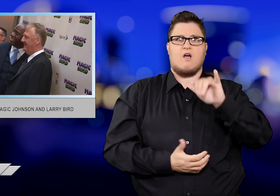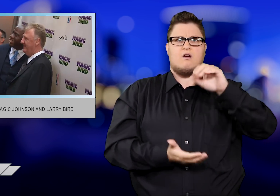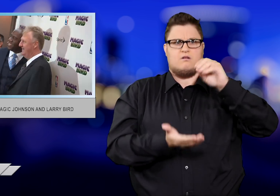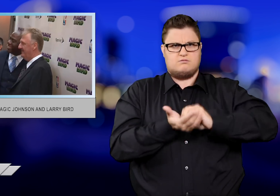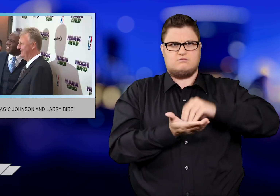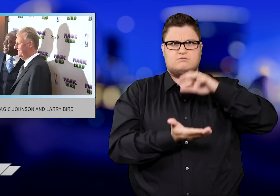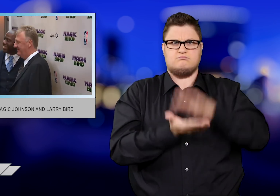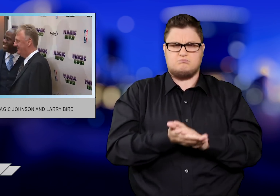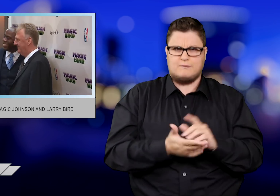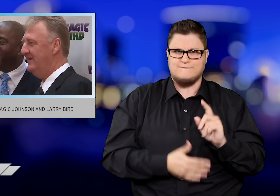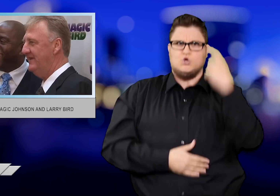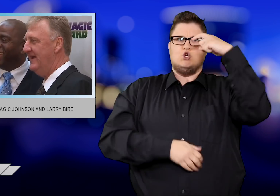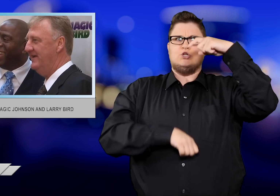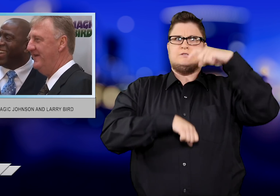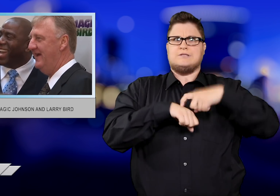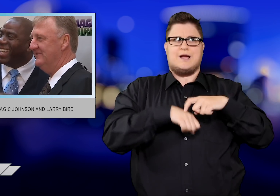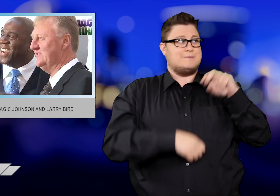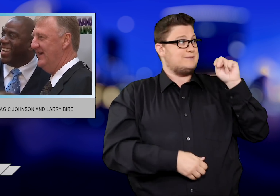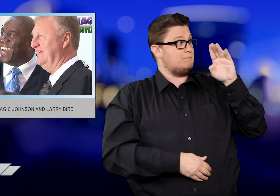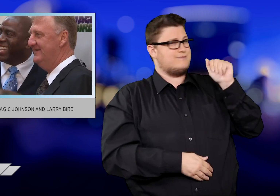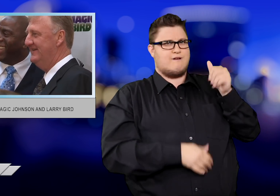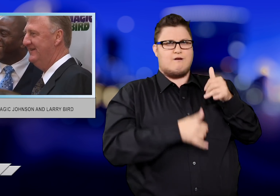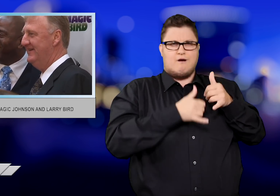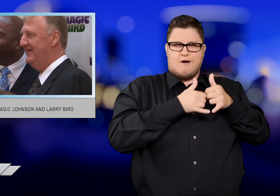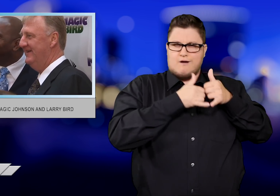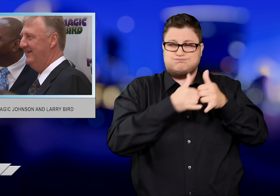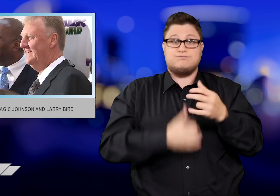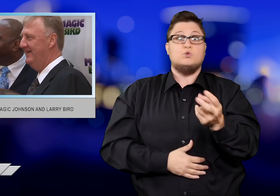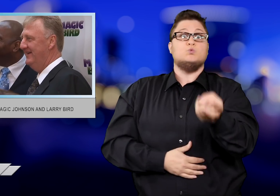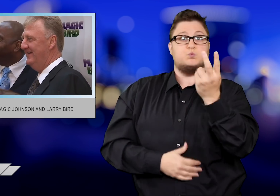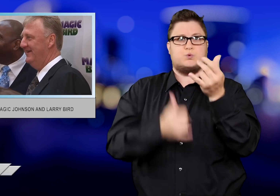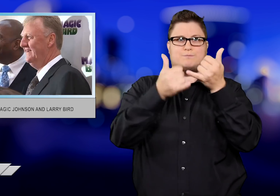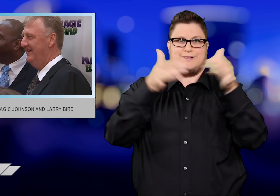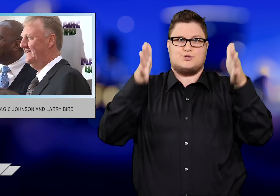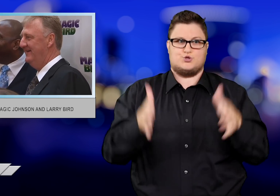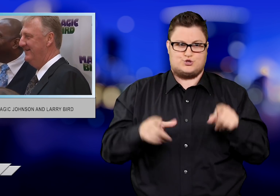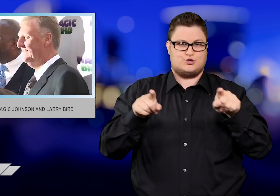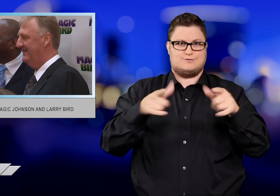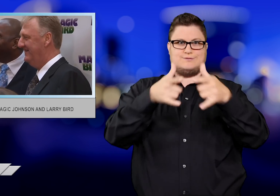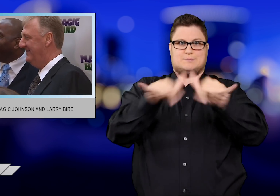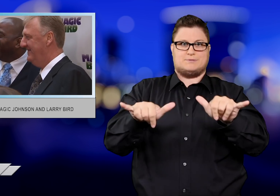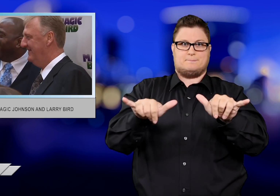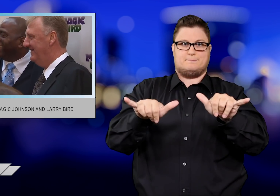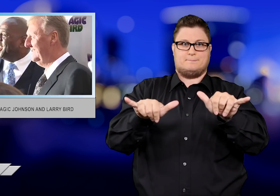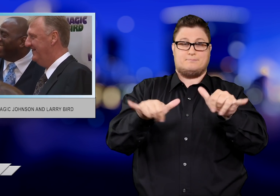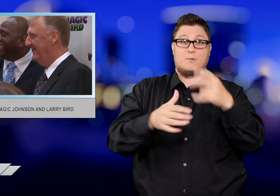This marks the first time the league has bestowed this award to two players at the same time.